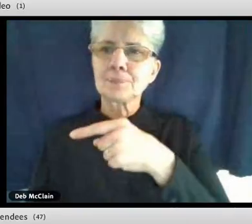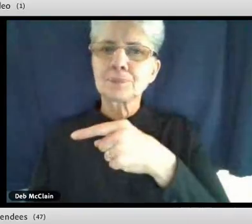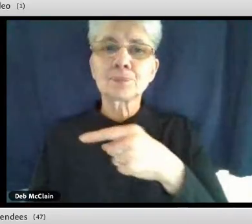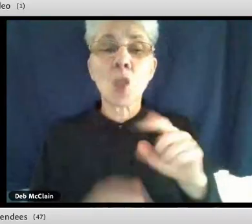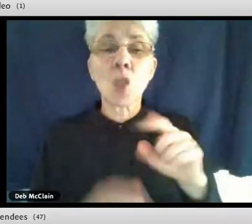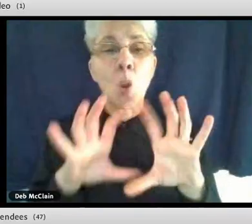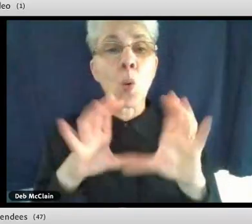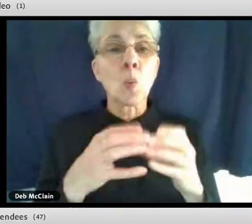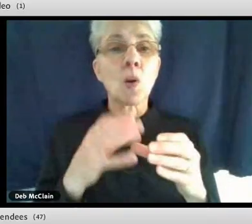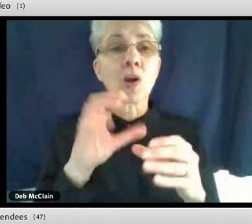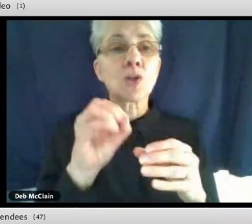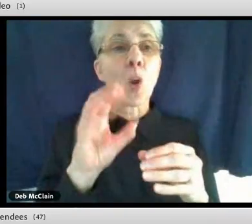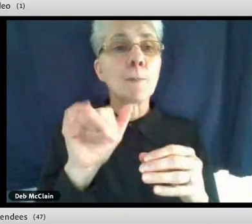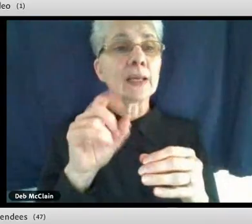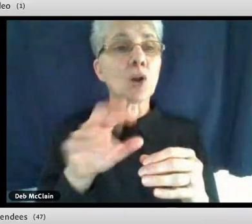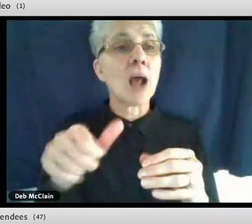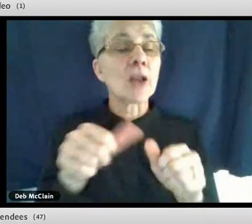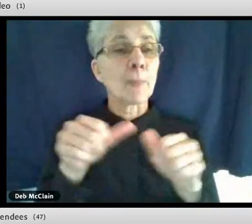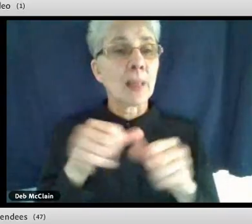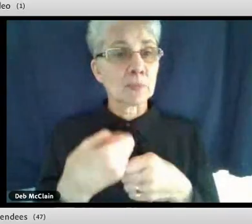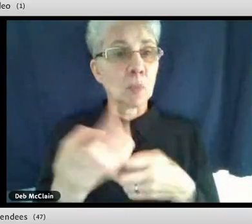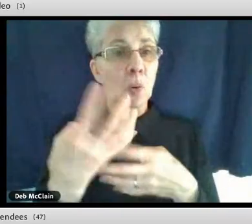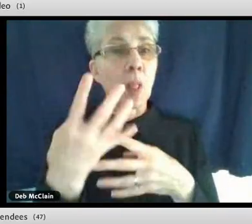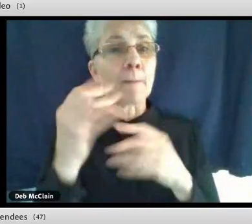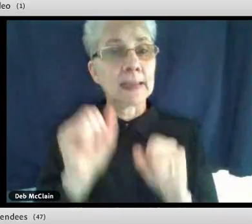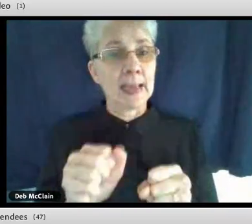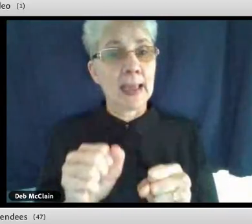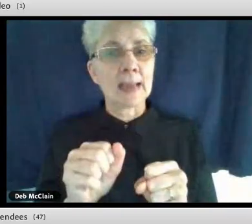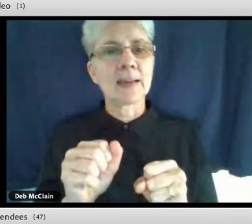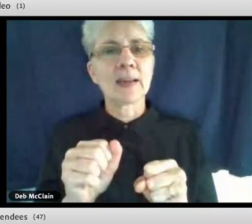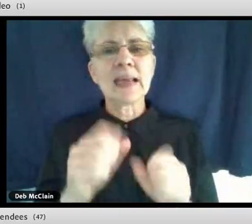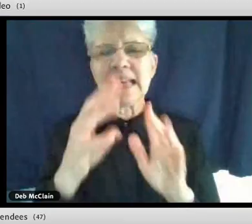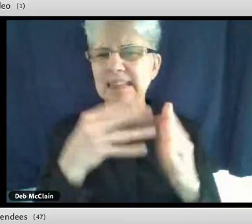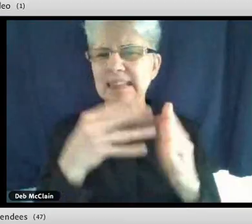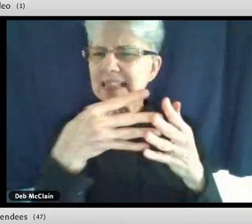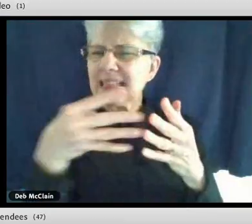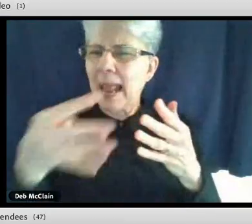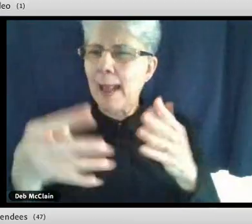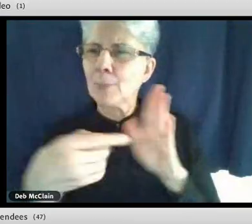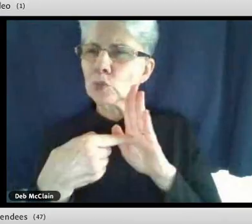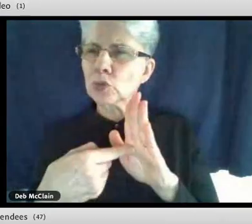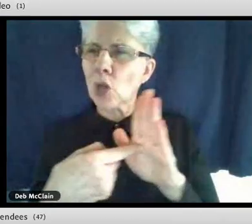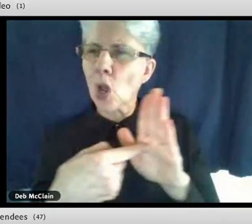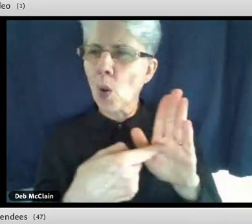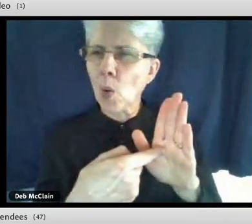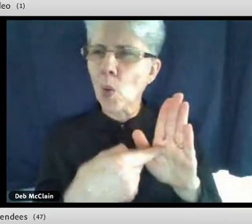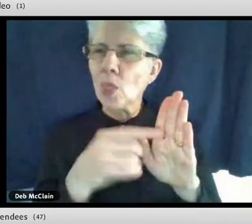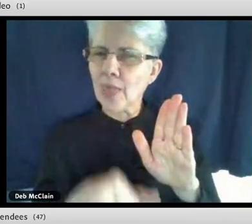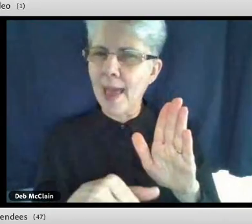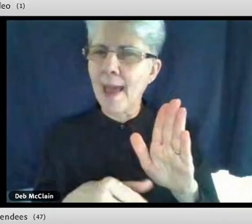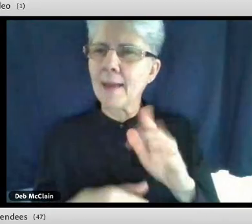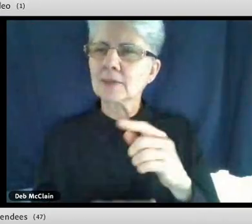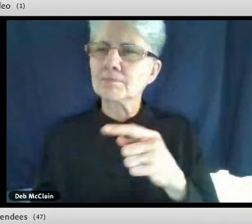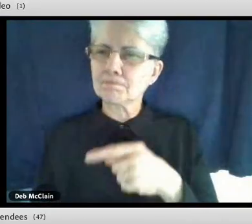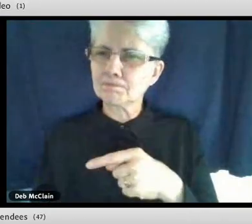Worldometer is another place that it just gives you more of a table interface so you can kind of look at it that way,